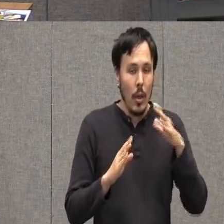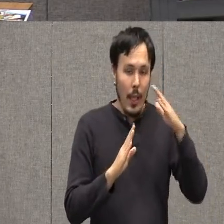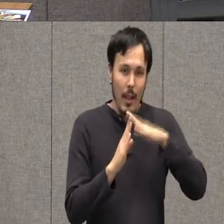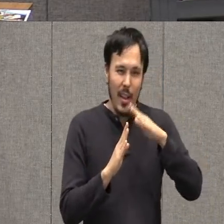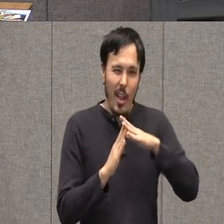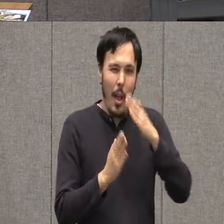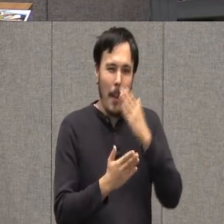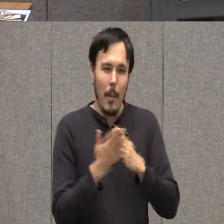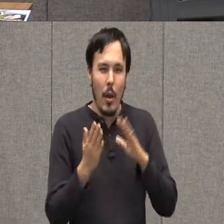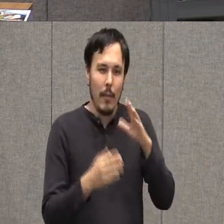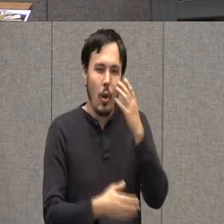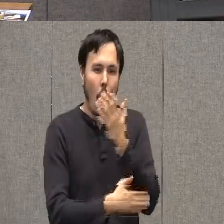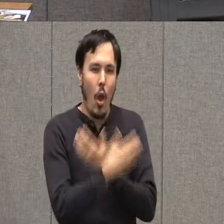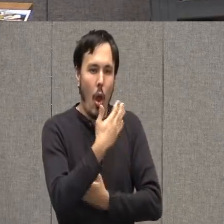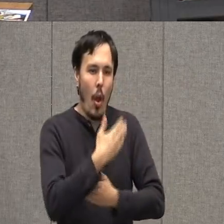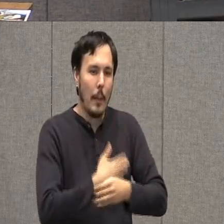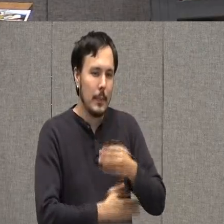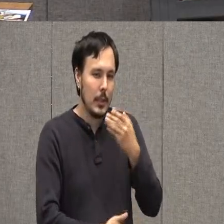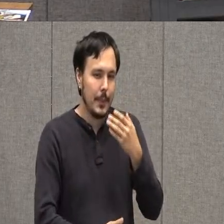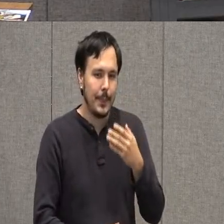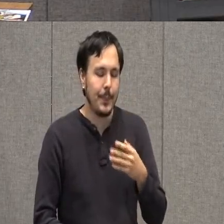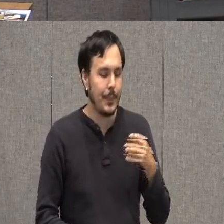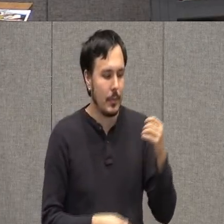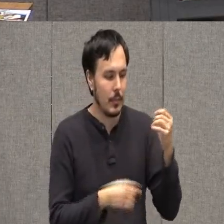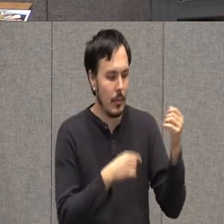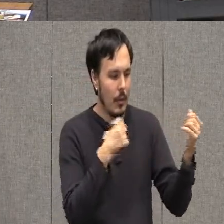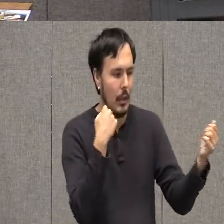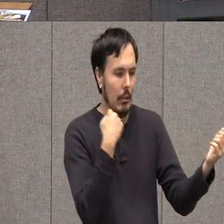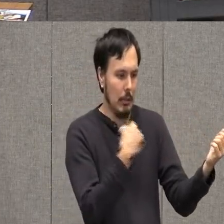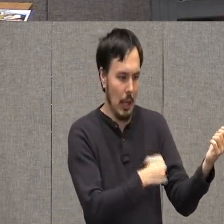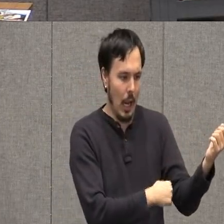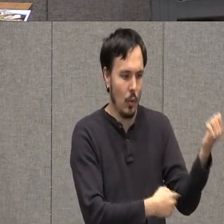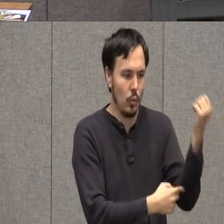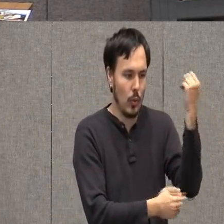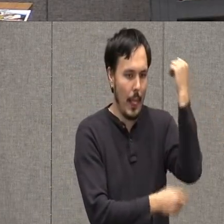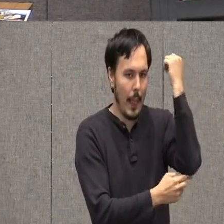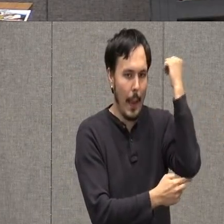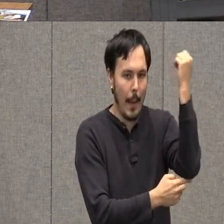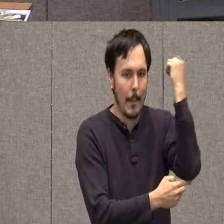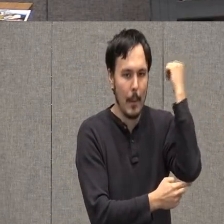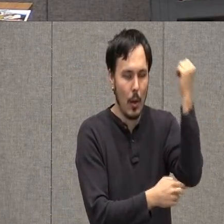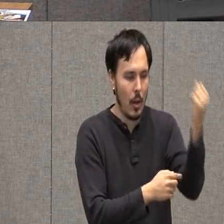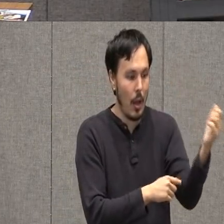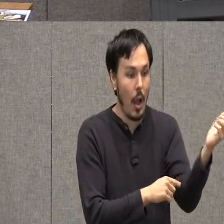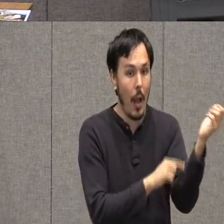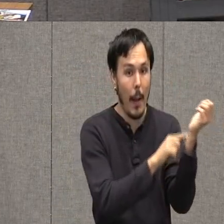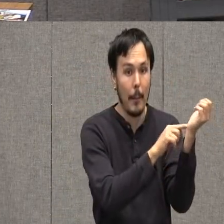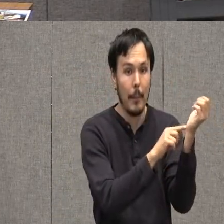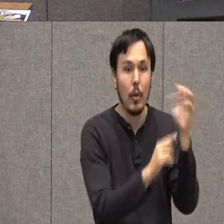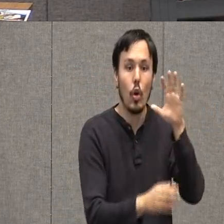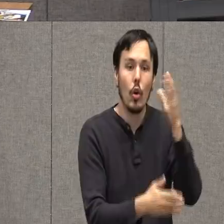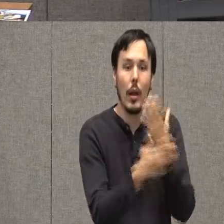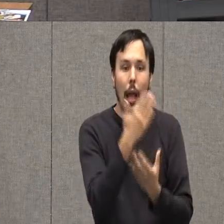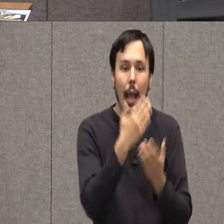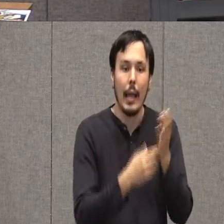Arms go down to the elbow and then they go up, and her hands go out like that. So then I'm gonna come back.